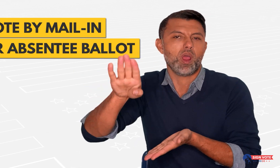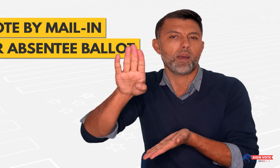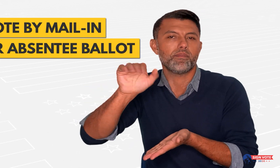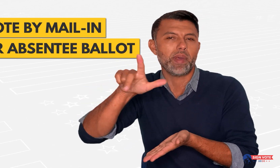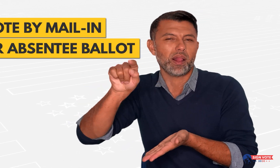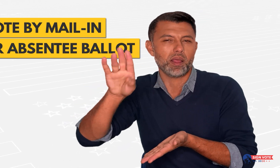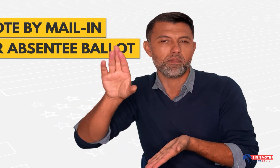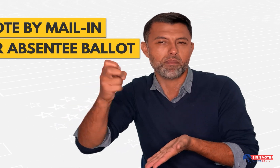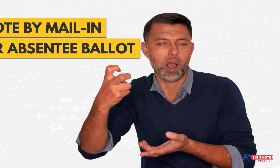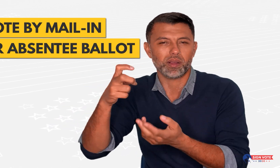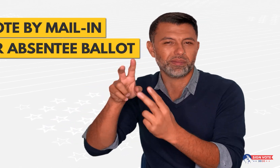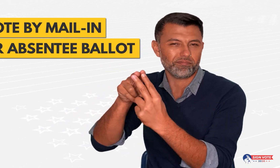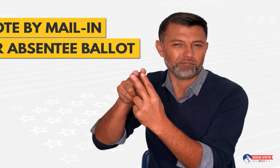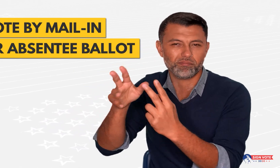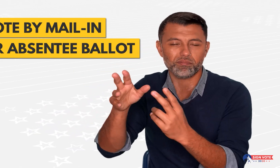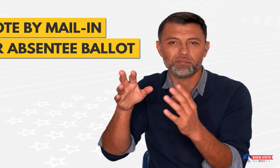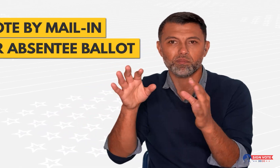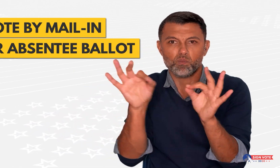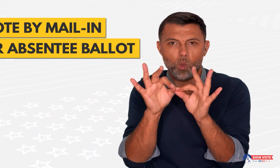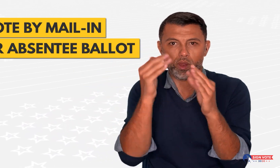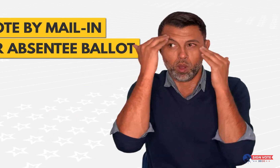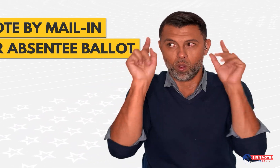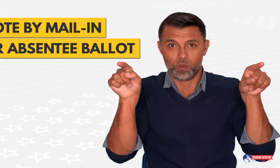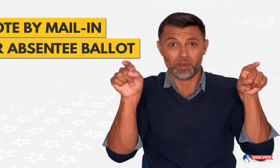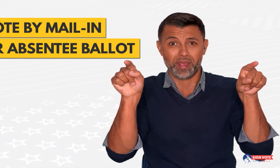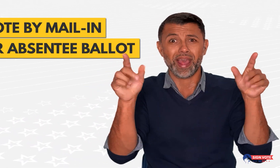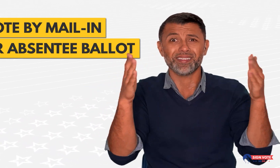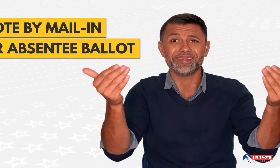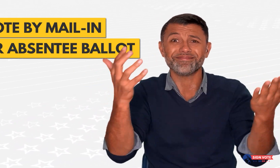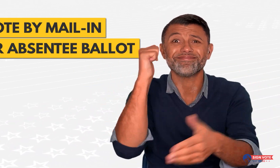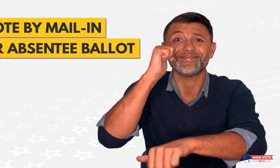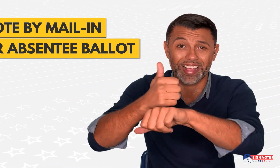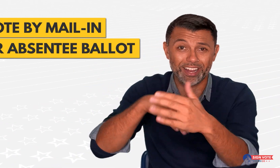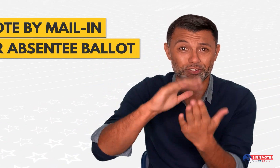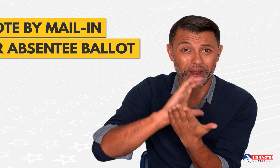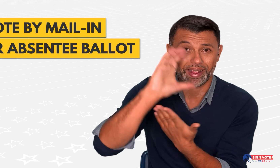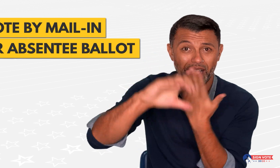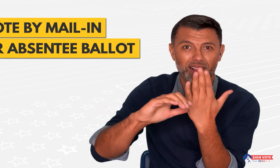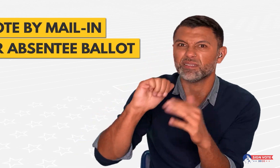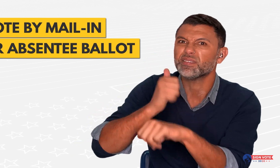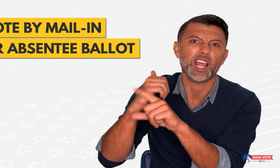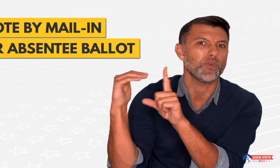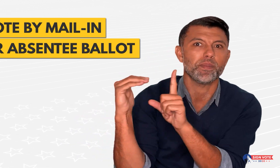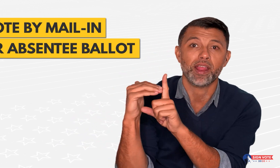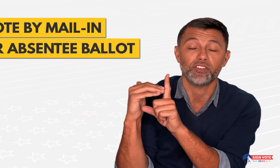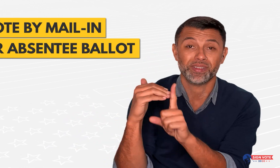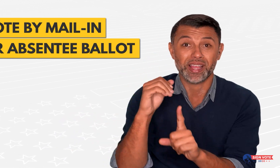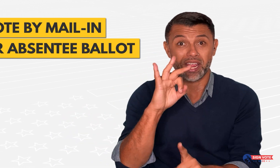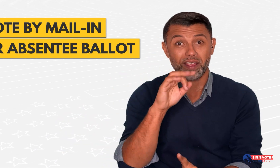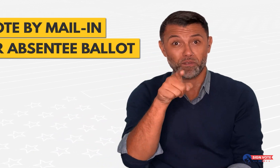or the ballot box. You must remember both of these and set reminders in your calendar.